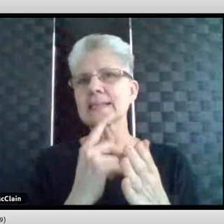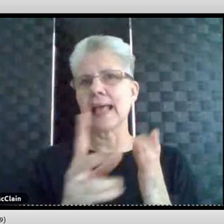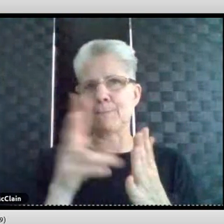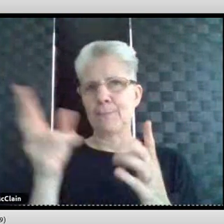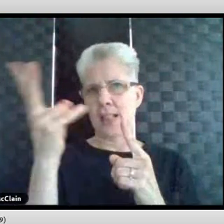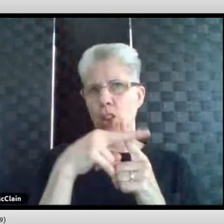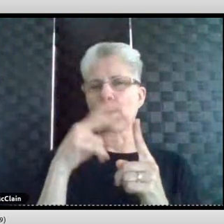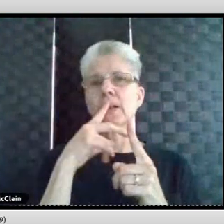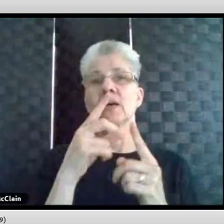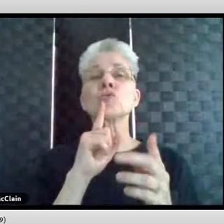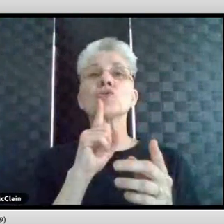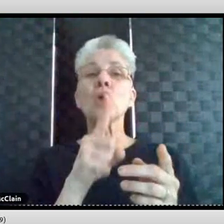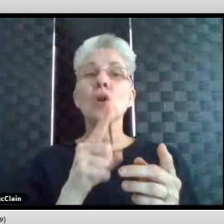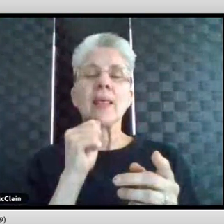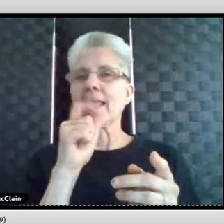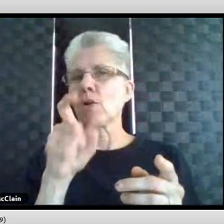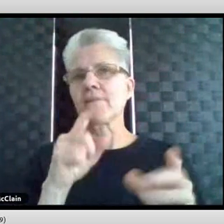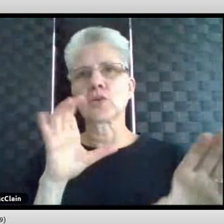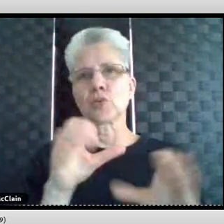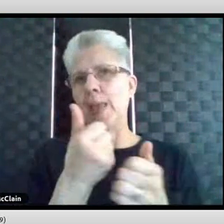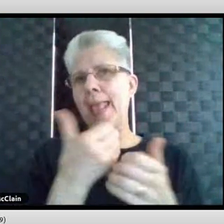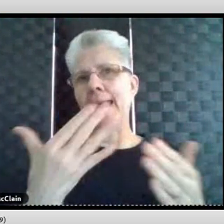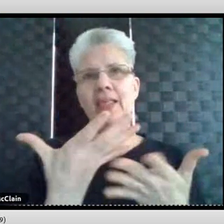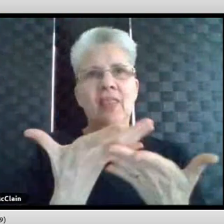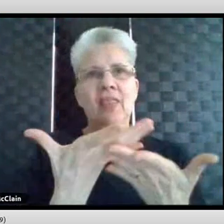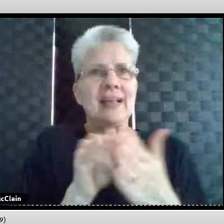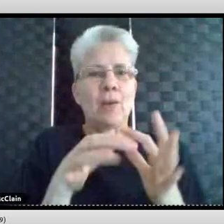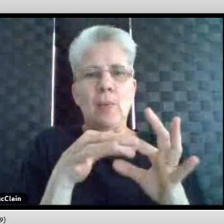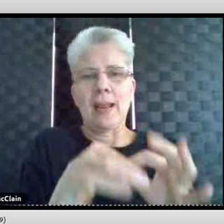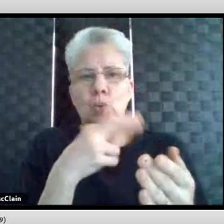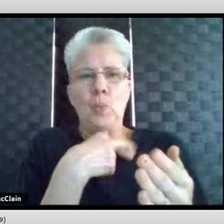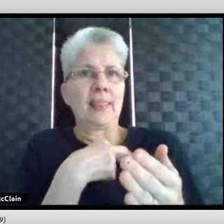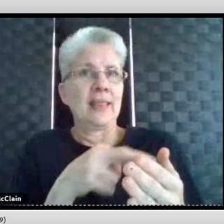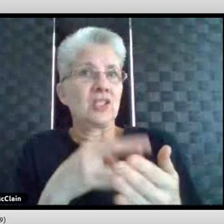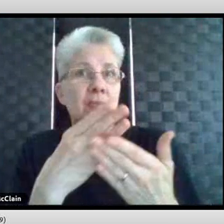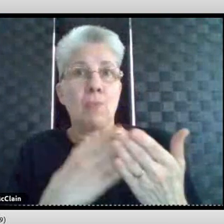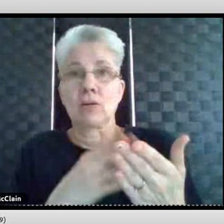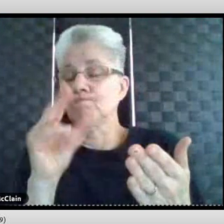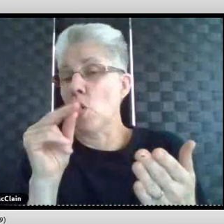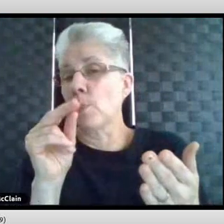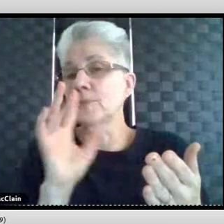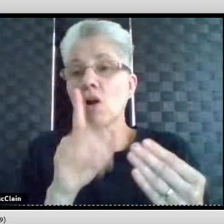because certainly they don't have to do any of the stuff that relates to the religious aspect, do they? He talks about...